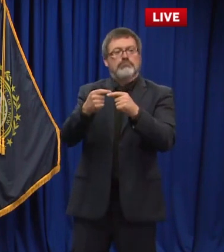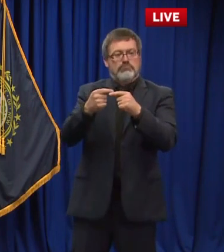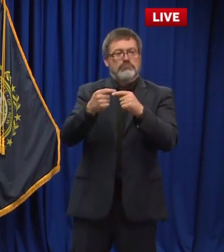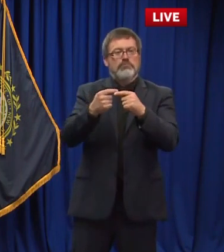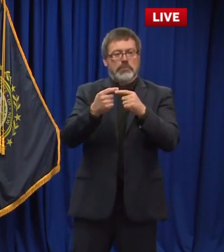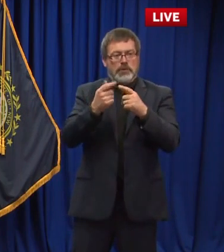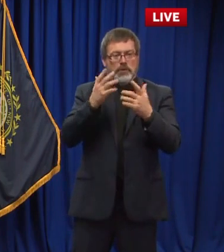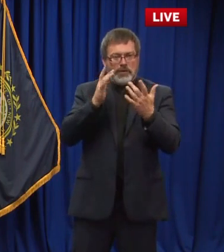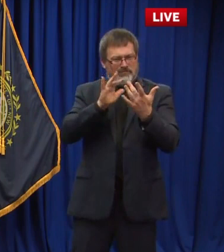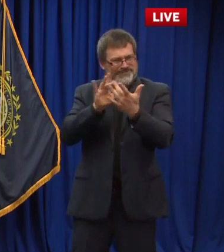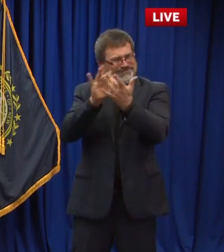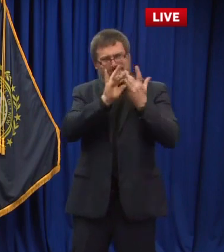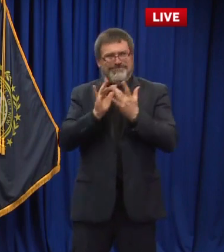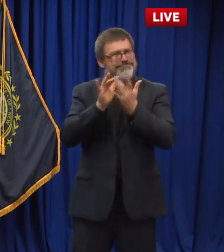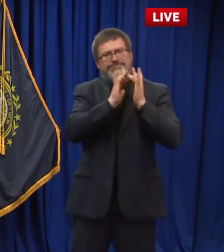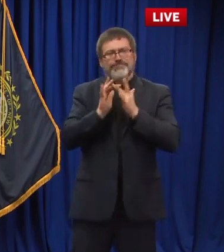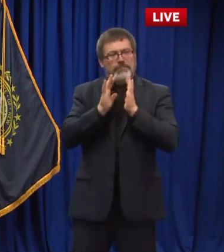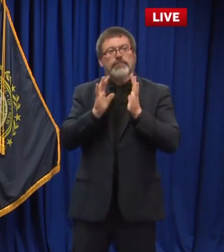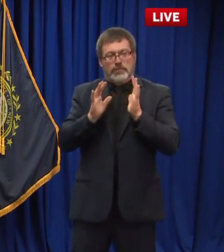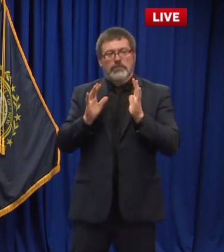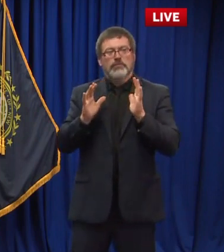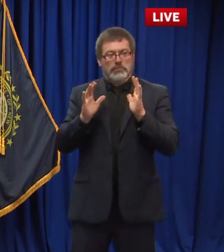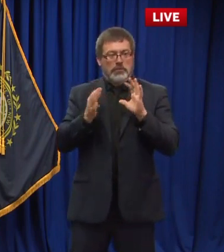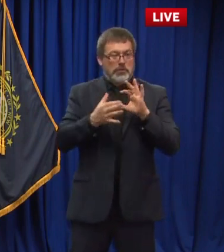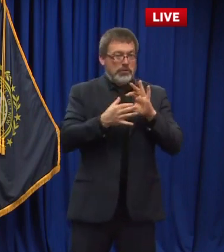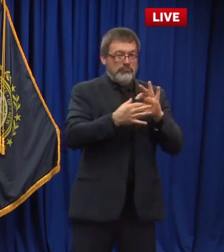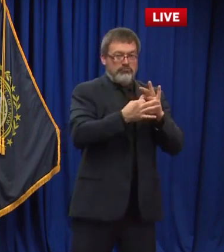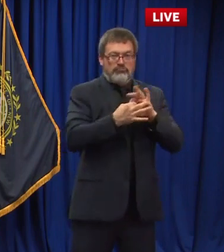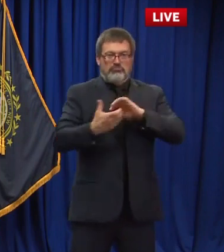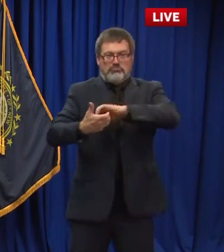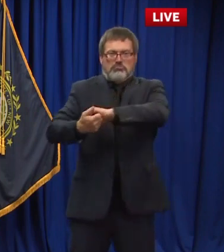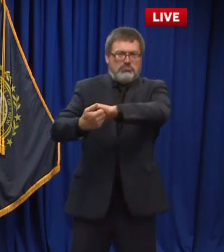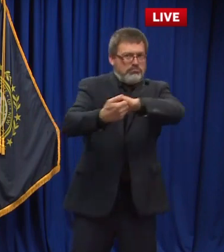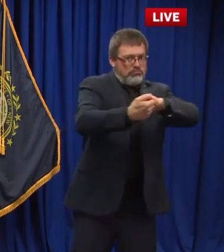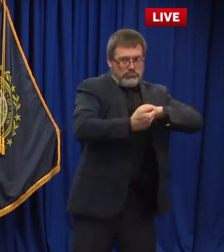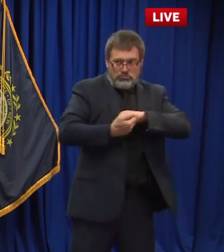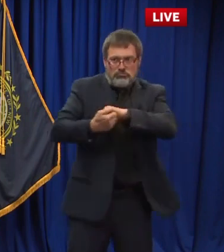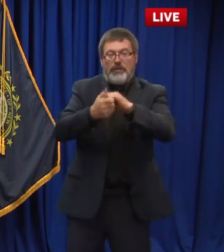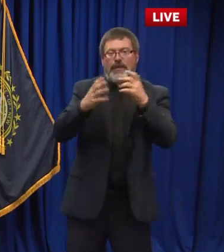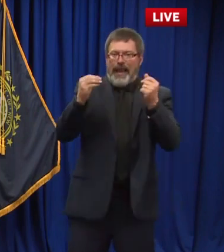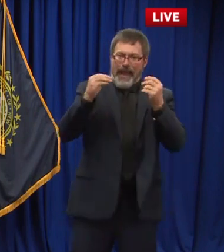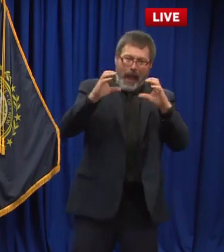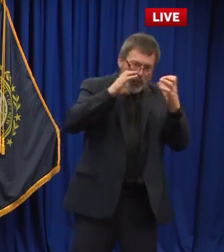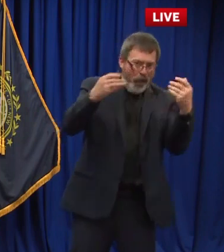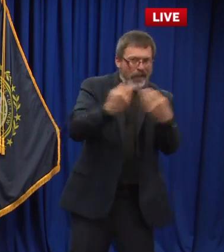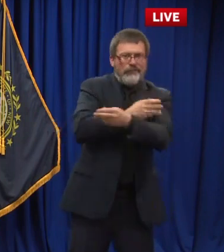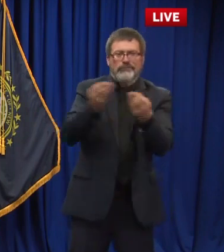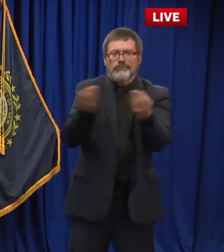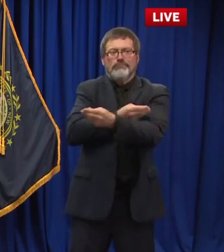FIRST AND FOREMOST, THIS DOCUMENT CRAZY SHELL AND OUTLINE THESE DISTRICTS TO BUILD THE COMMUNICATION TEAM.